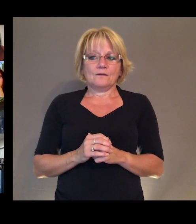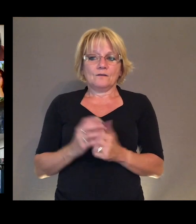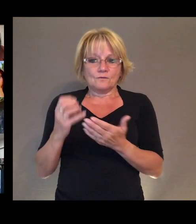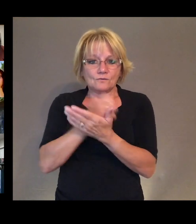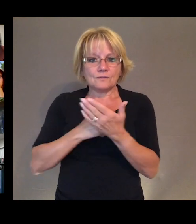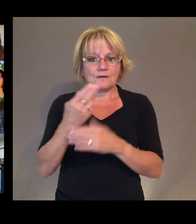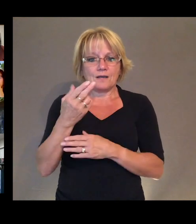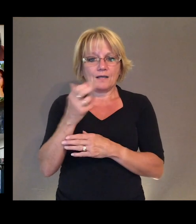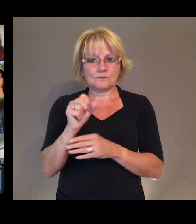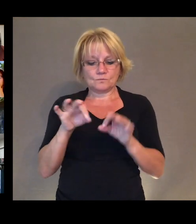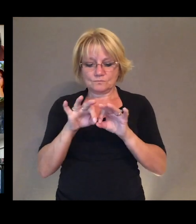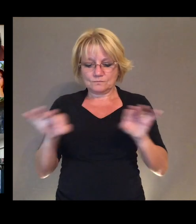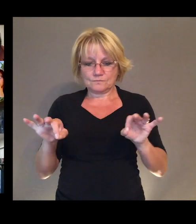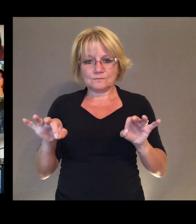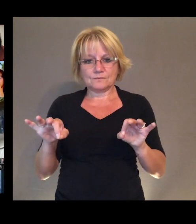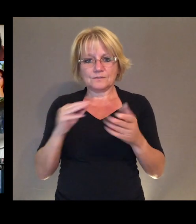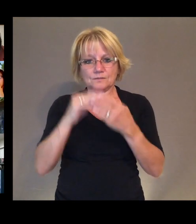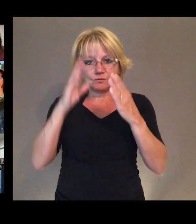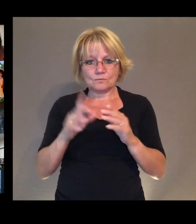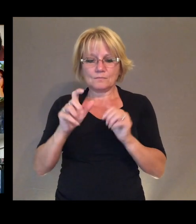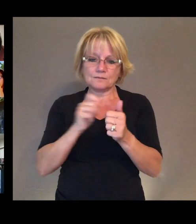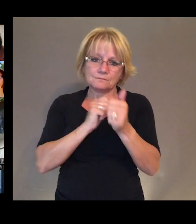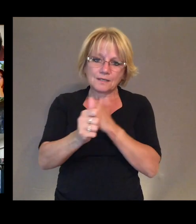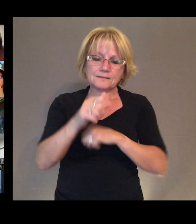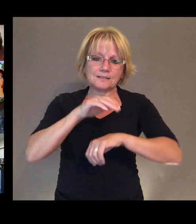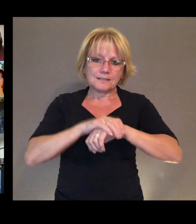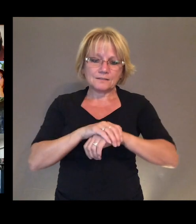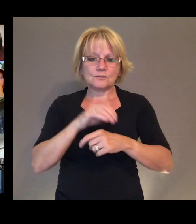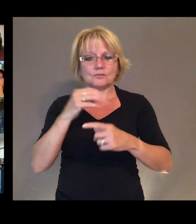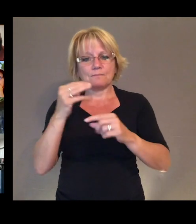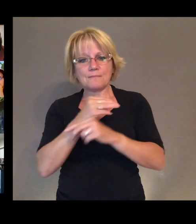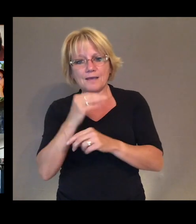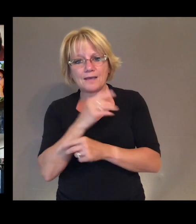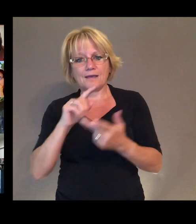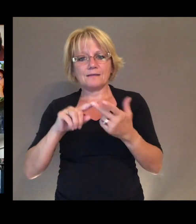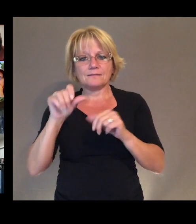math, science, and cast tests. Are these tests equitable for all students?